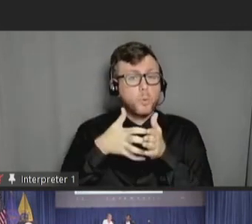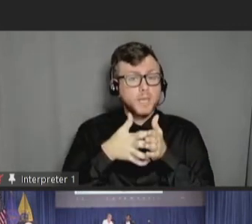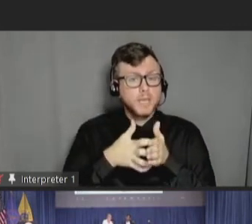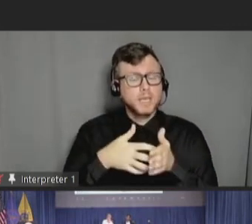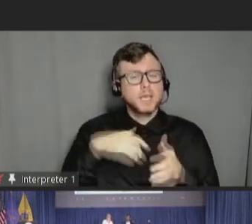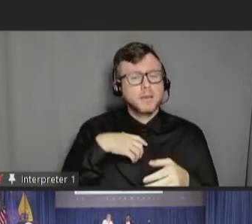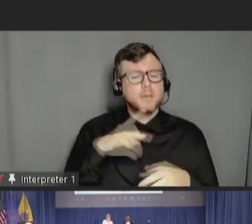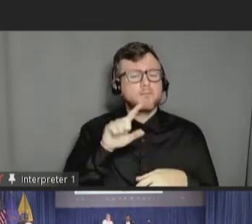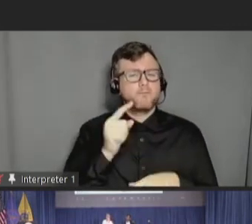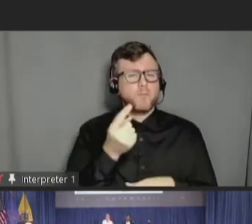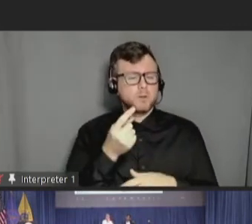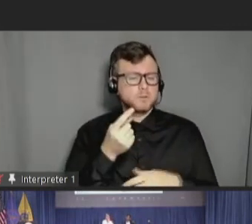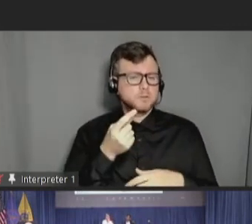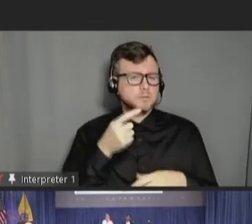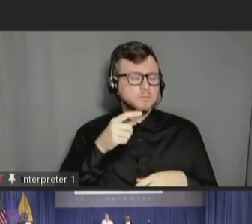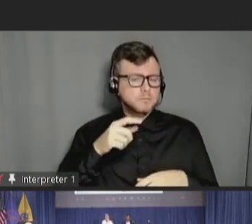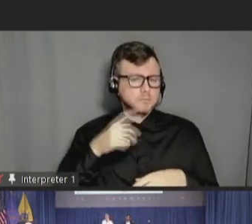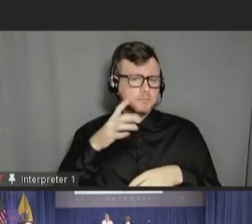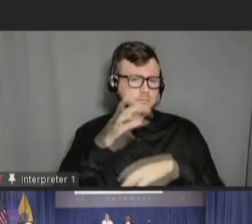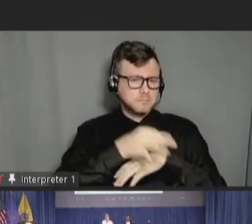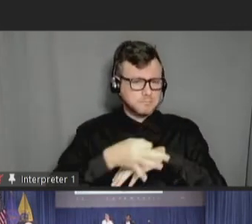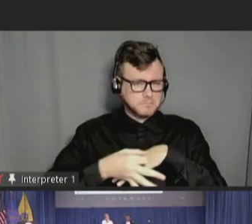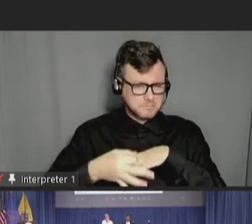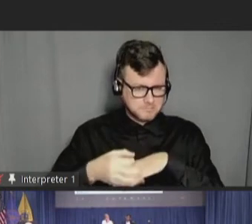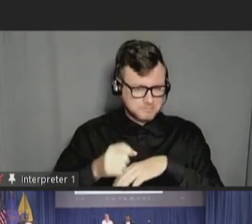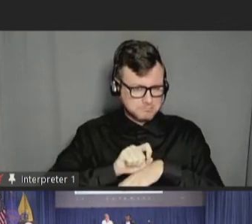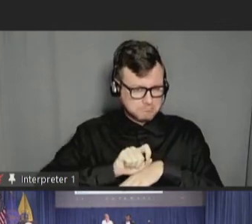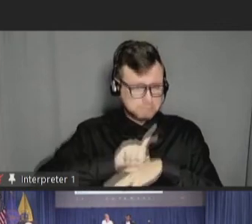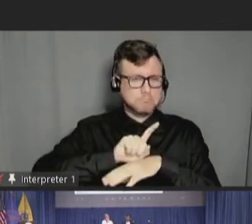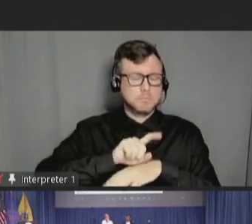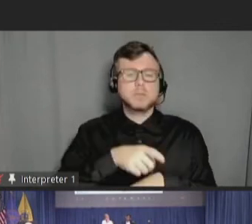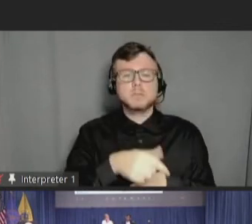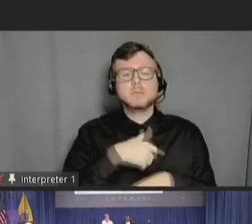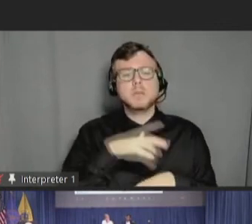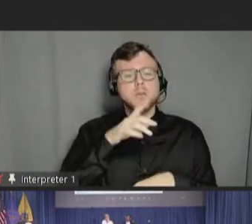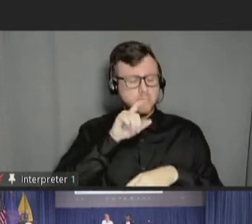development. And this is because lesions are associated with transmission of the disease.